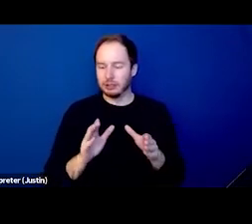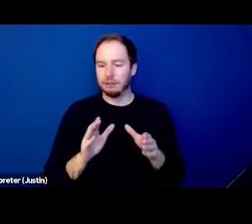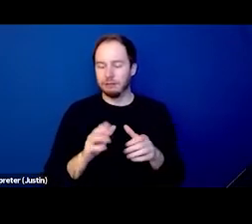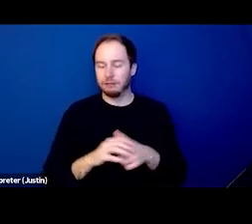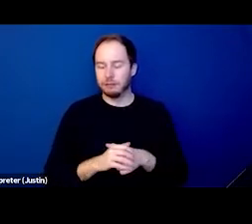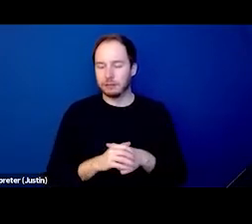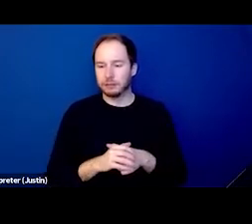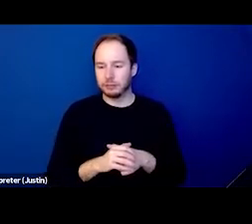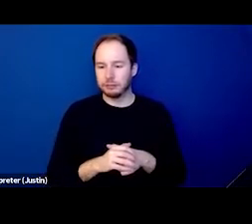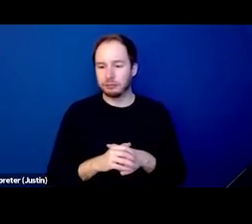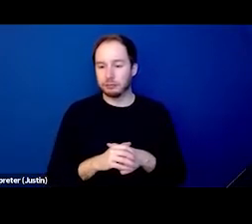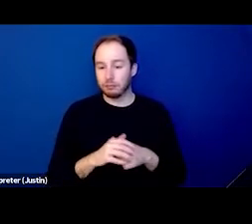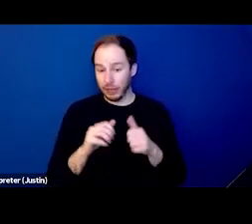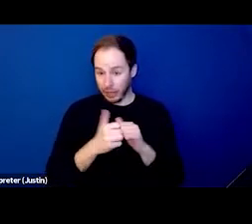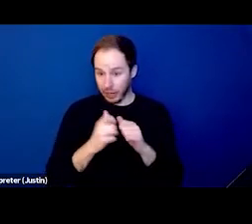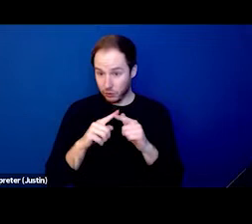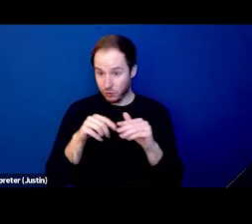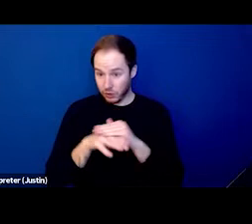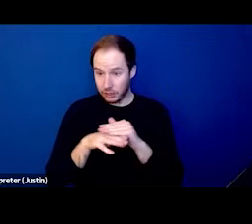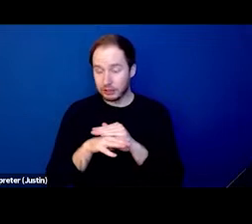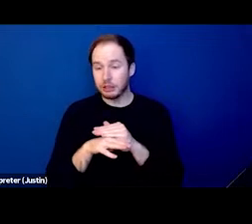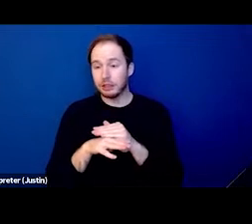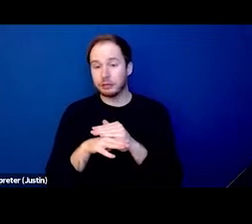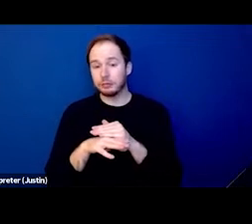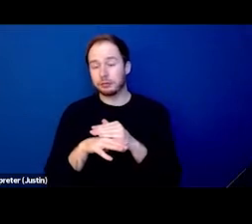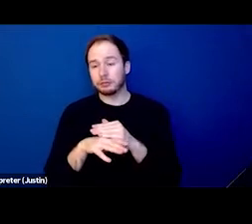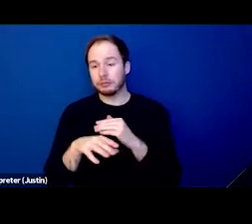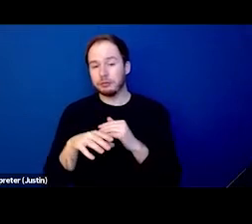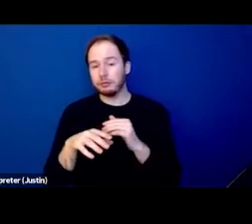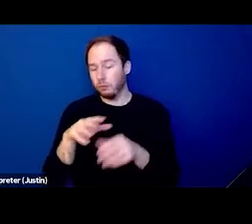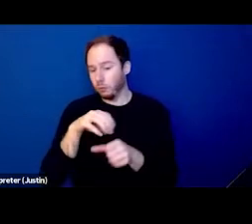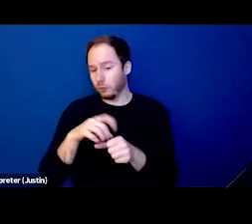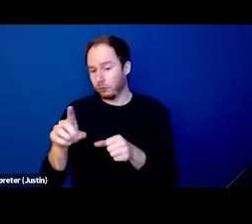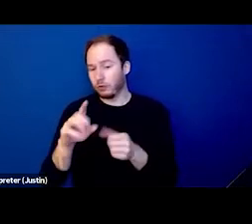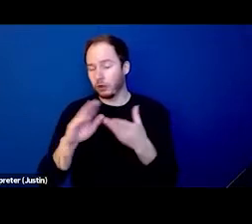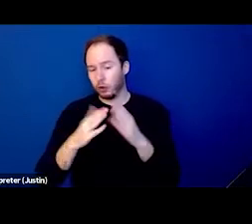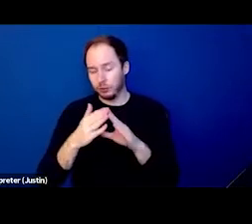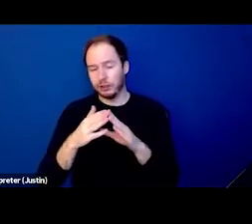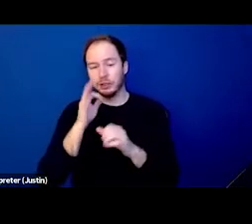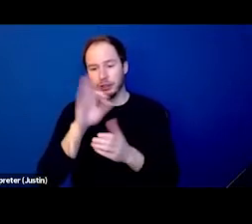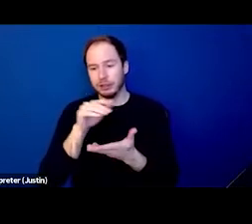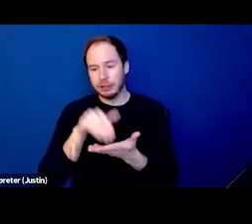In order to access those services within the urban Indian centers and healthcare organizations,